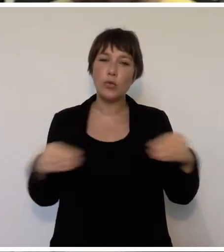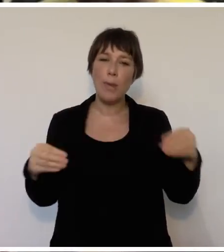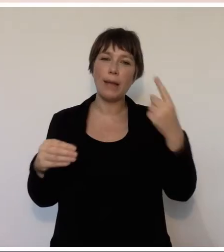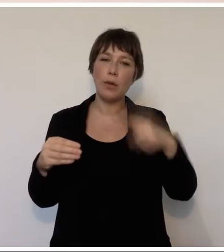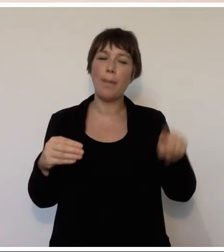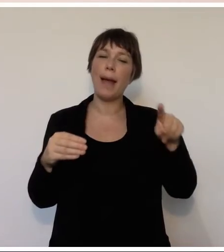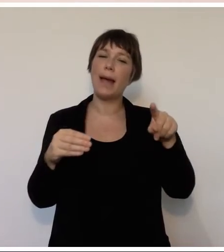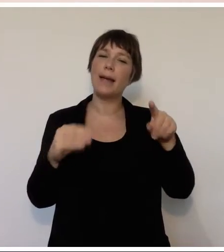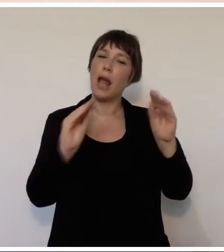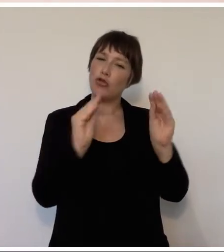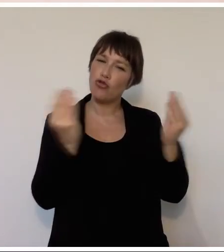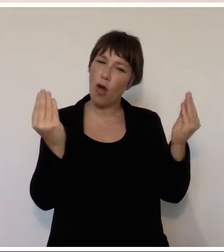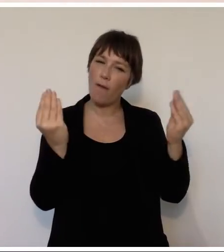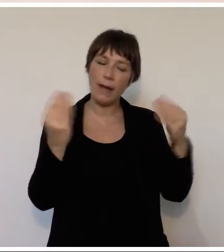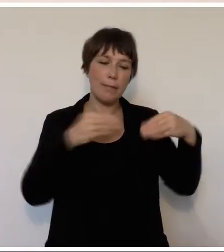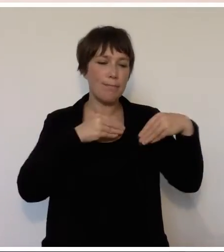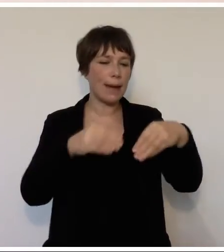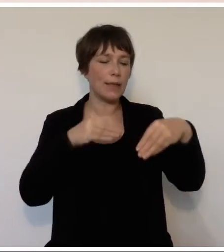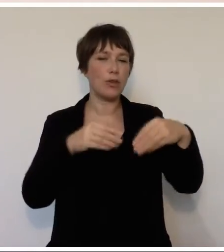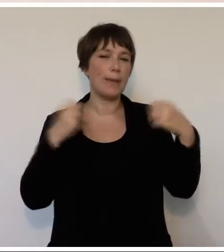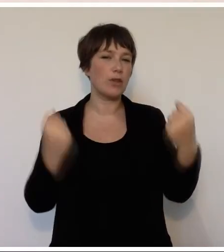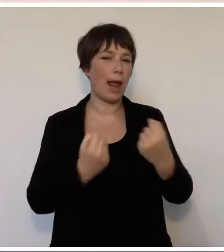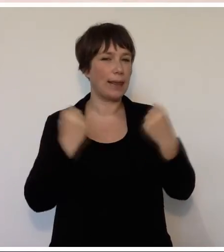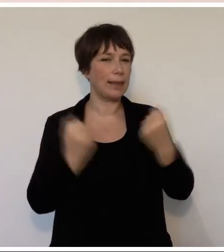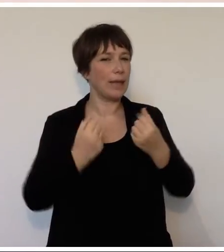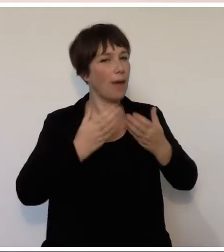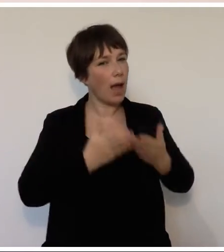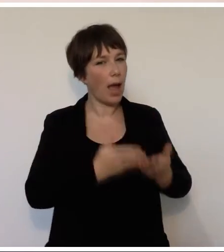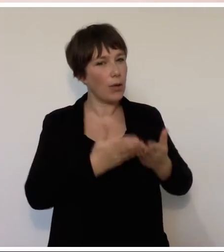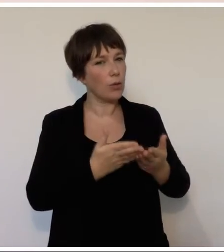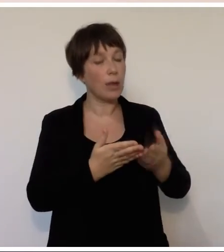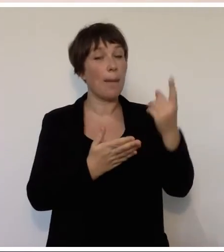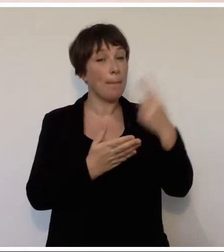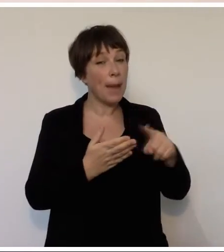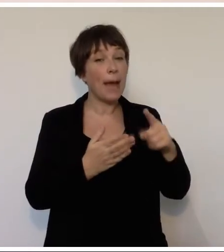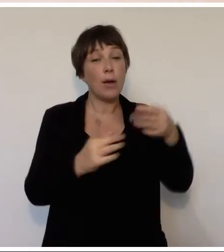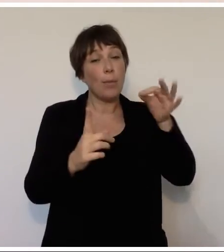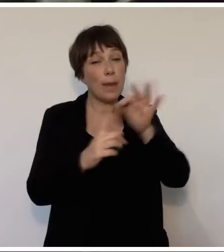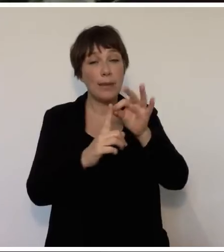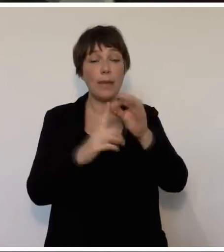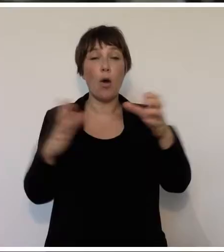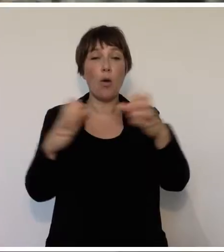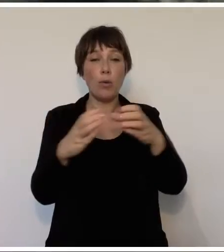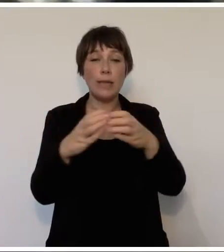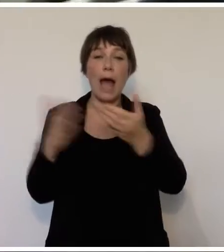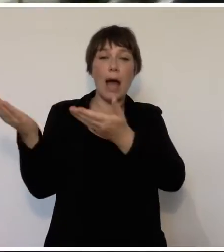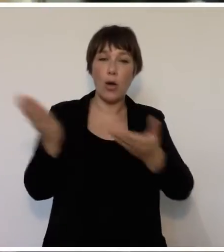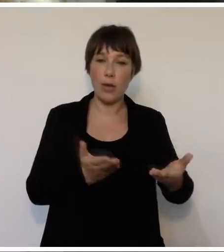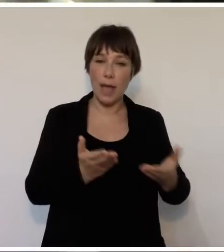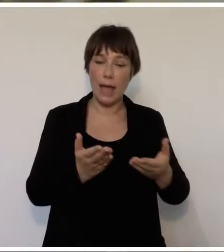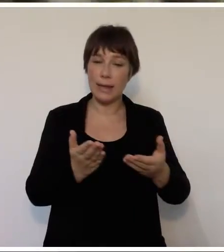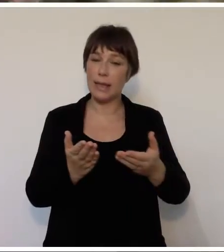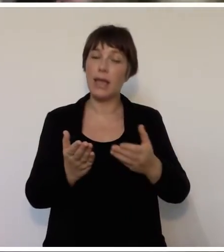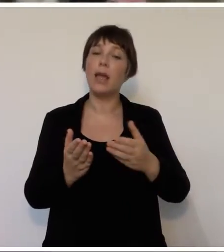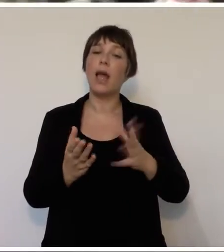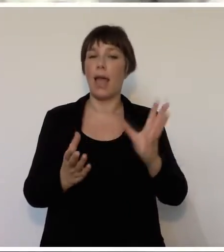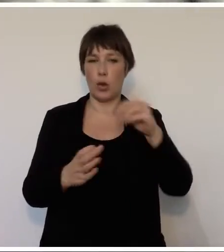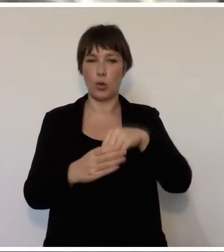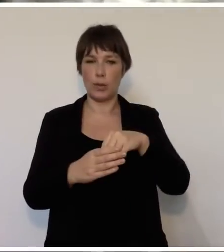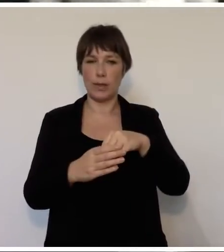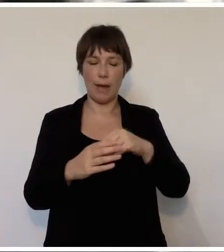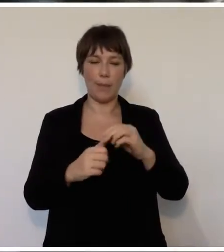ground and a common purpose each group adapted the practices to its own artistic interest and to